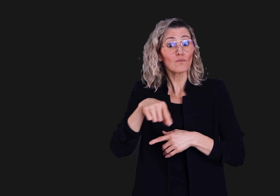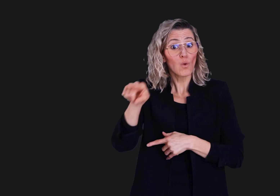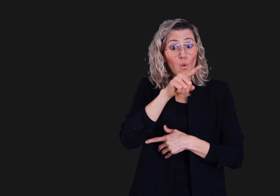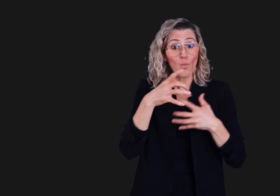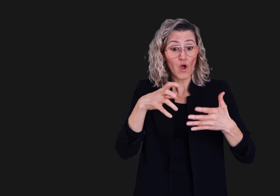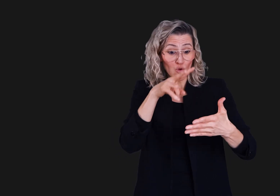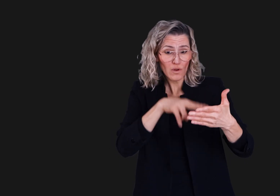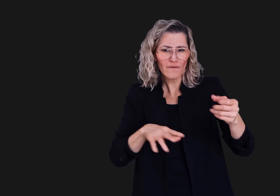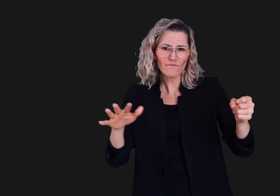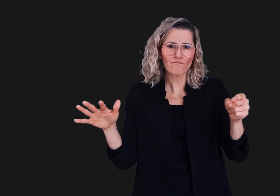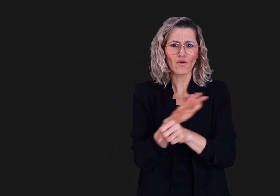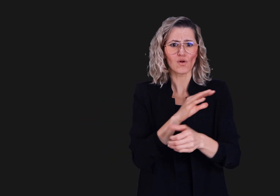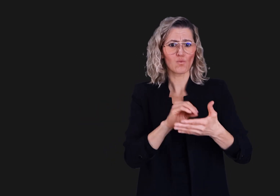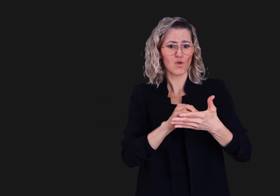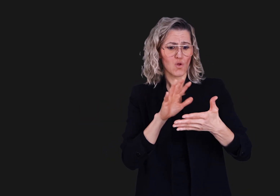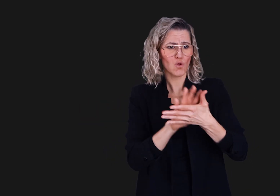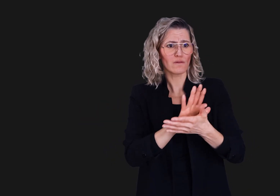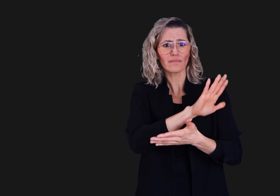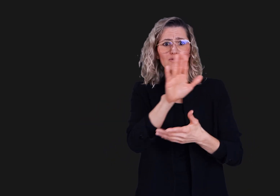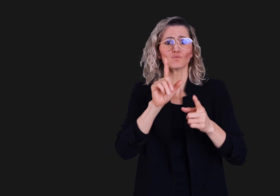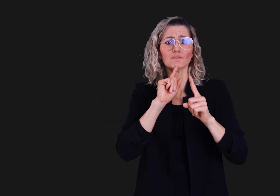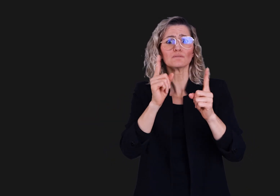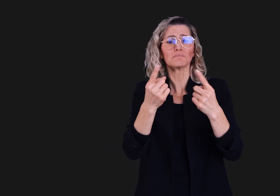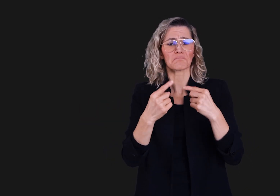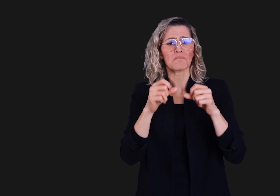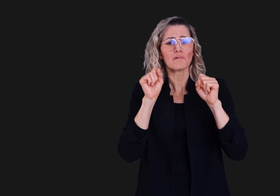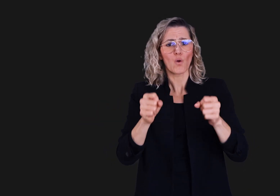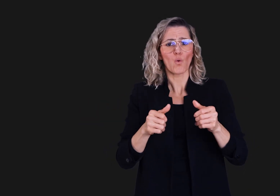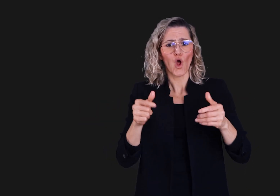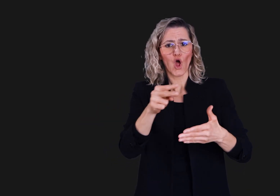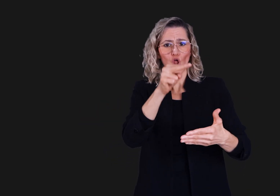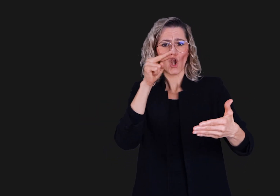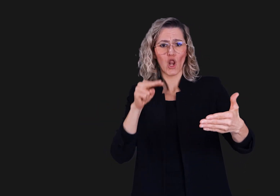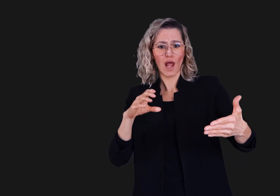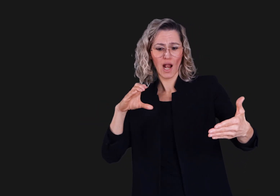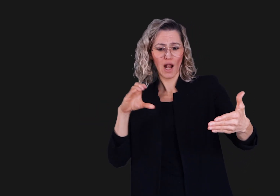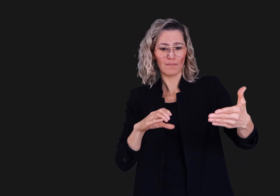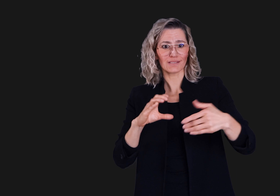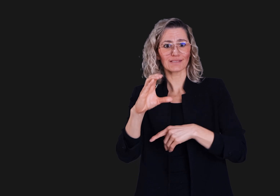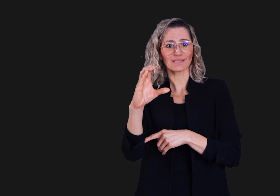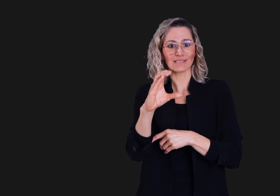The full record of the responses discussed in this section can be found in Appendix C.